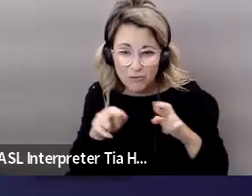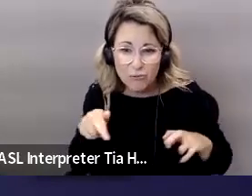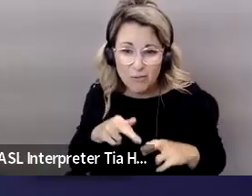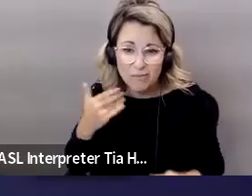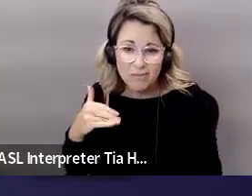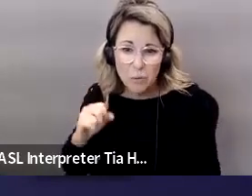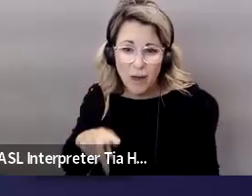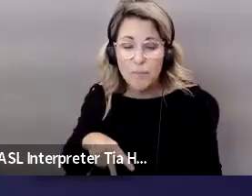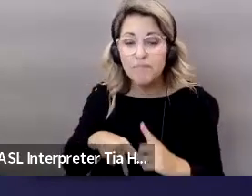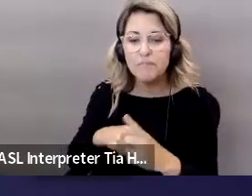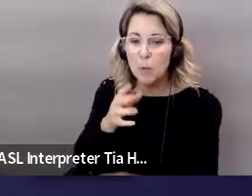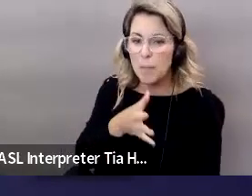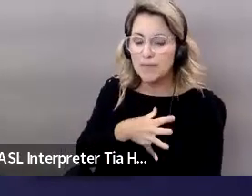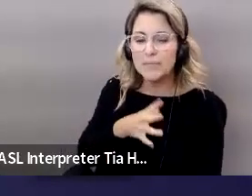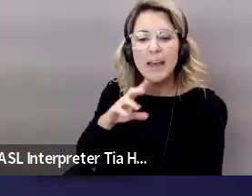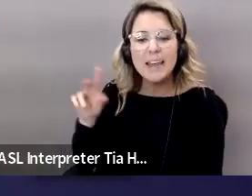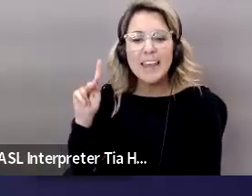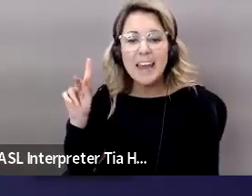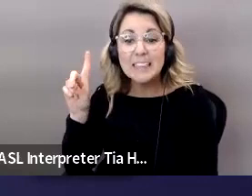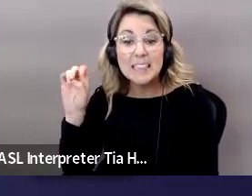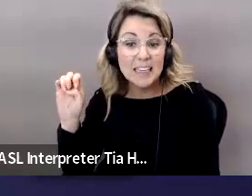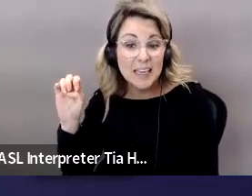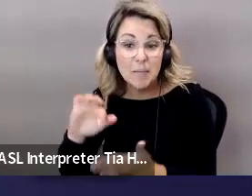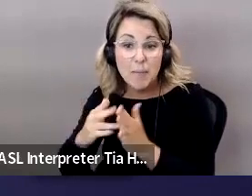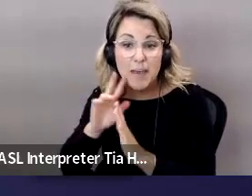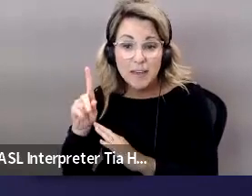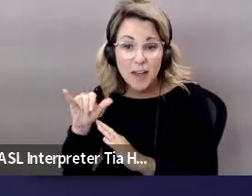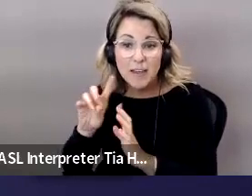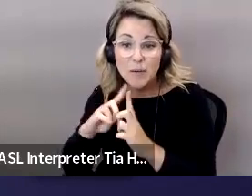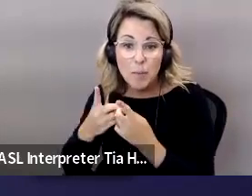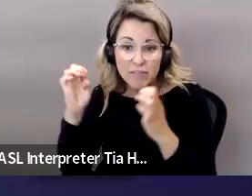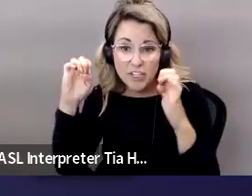we might have to reach out to KDE and say, please give us data on these students in this category.